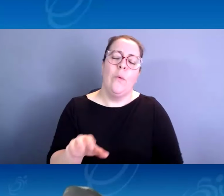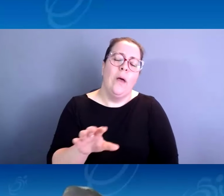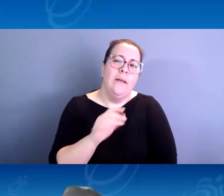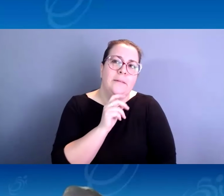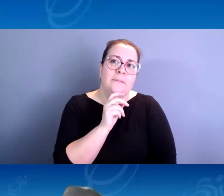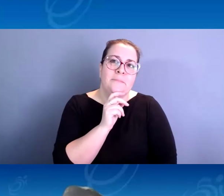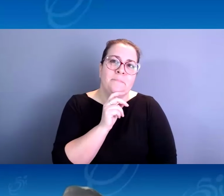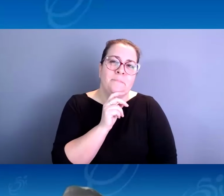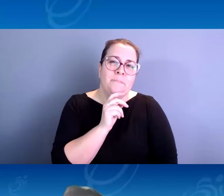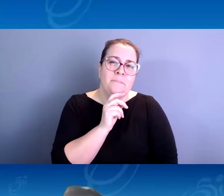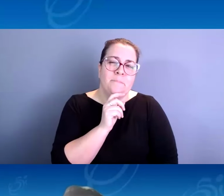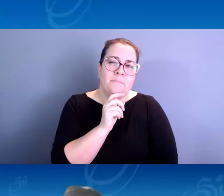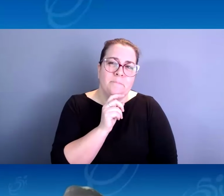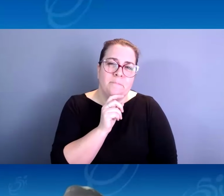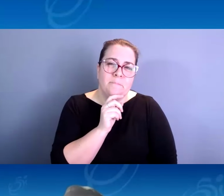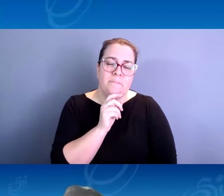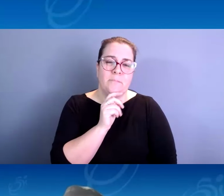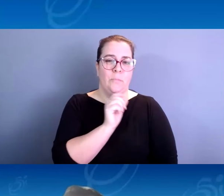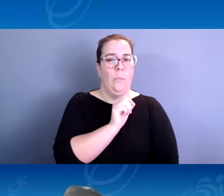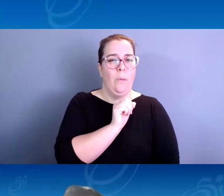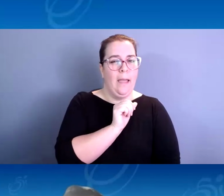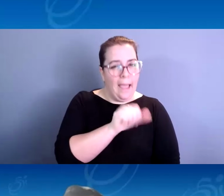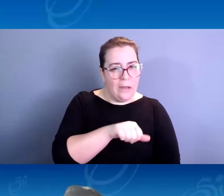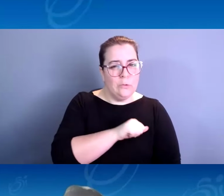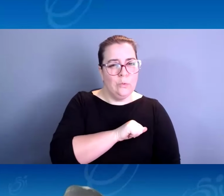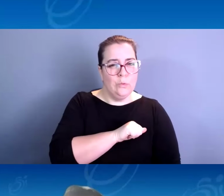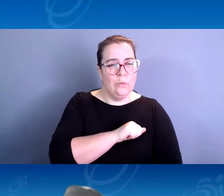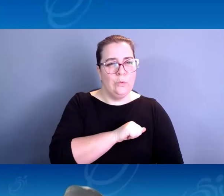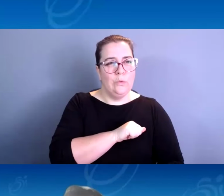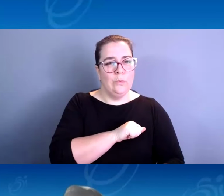around attitudes is underpinned by a conversation around